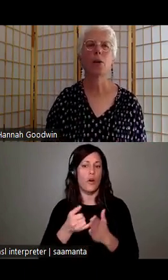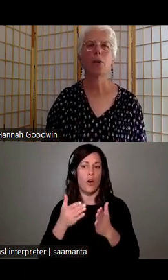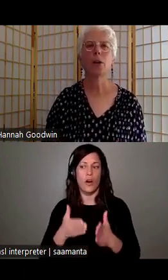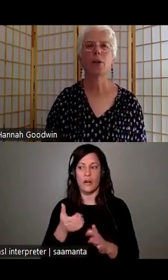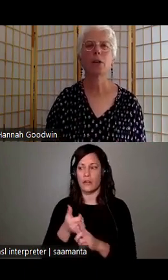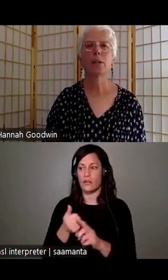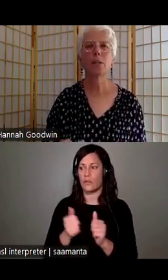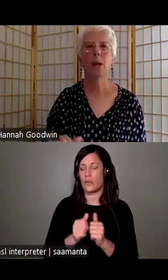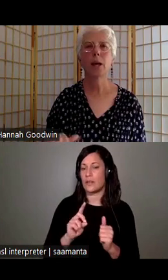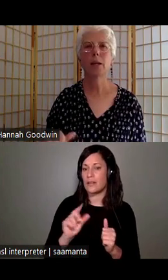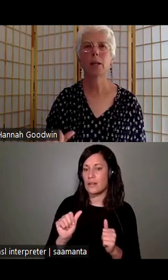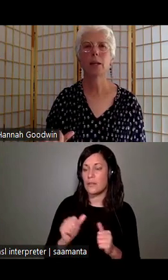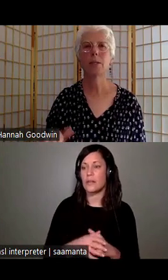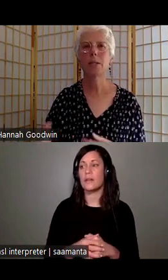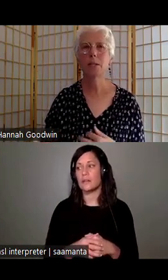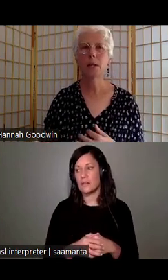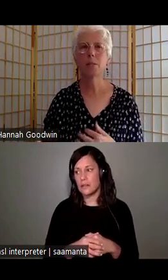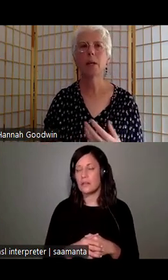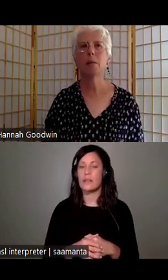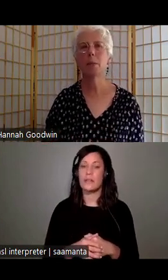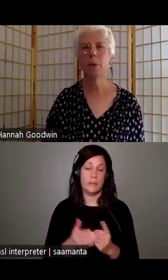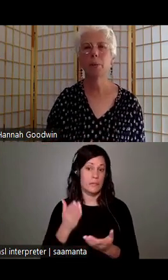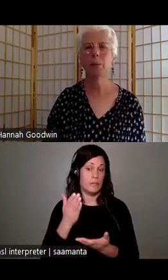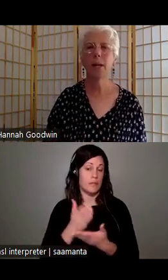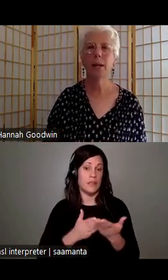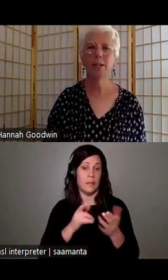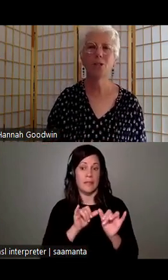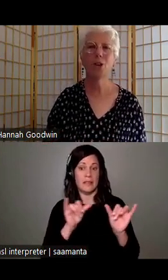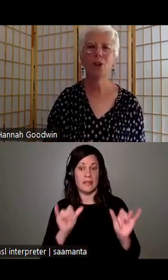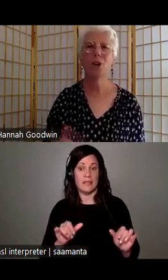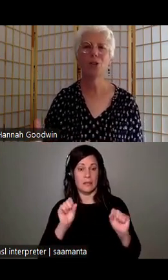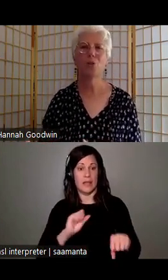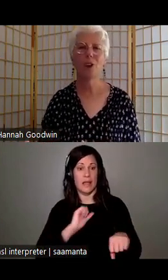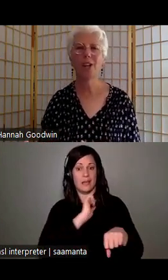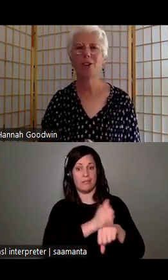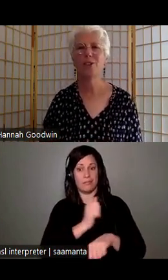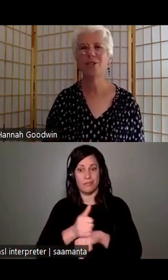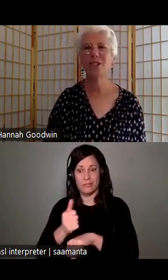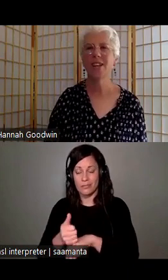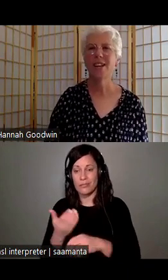Are there things that systems that can be put in place? Are there artists writers,